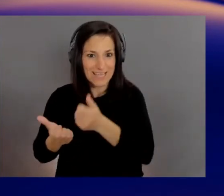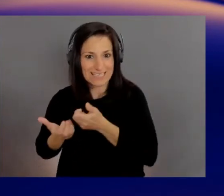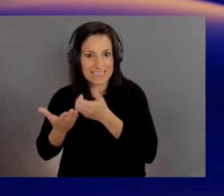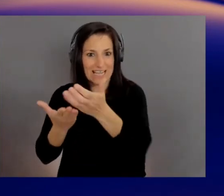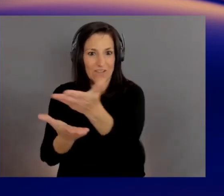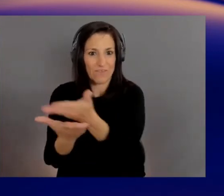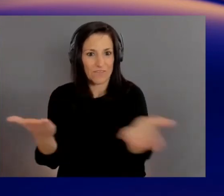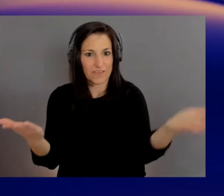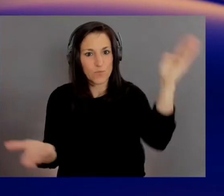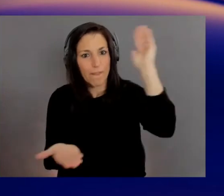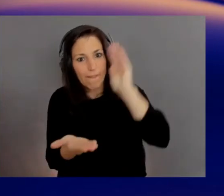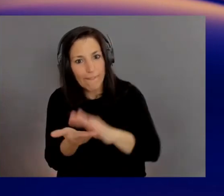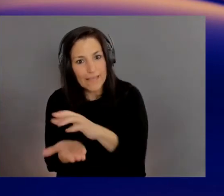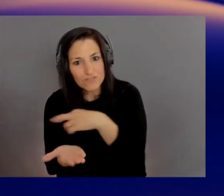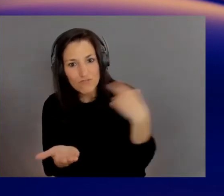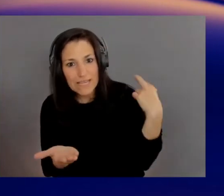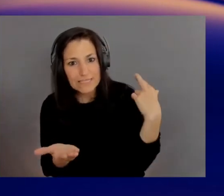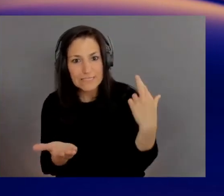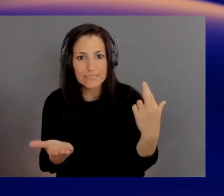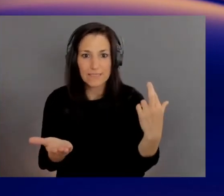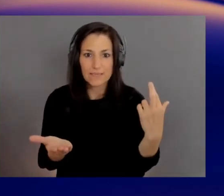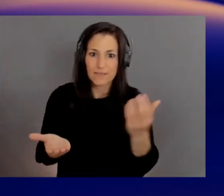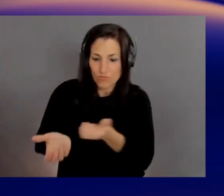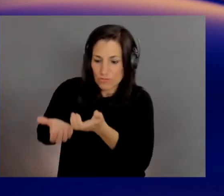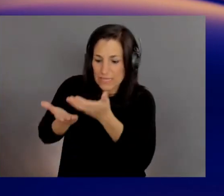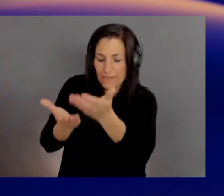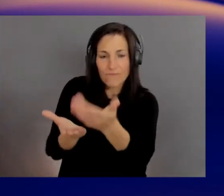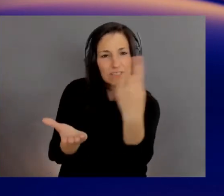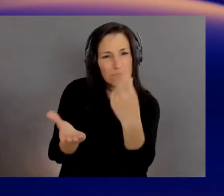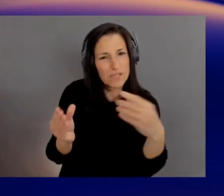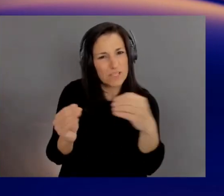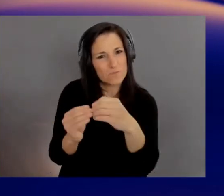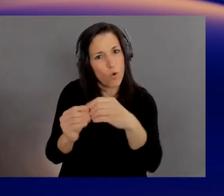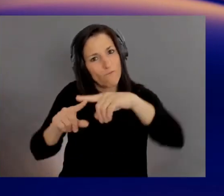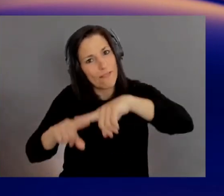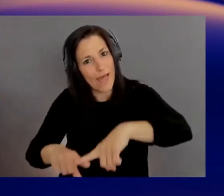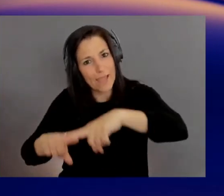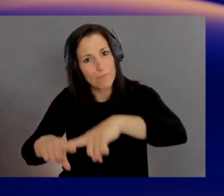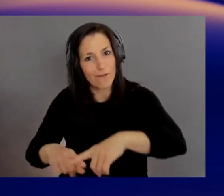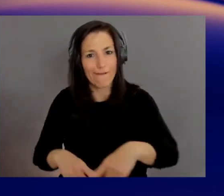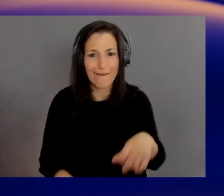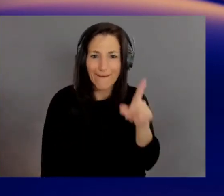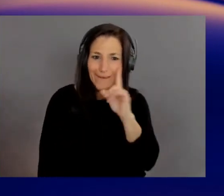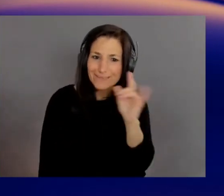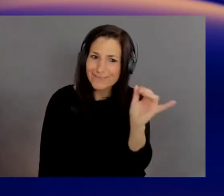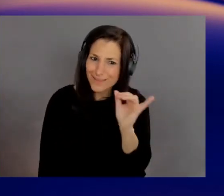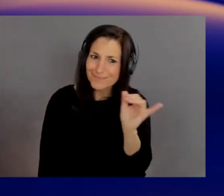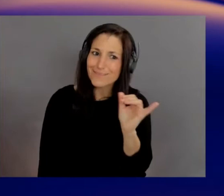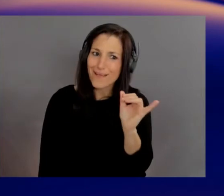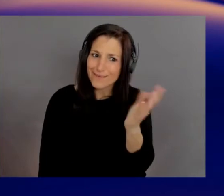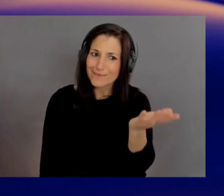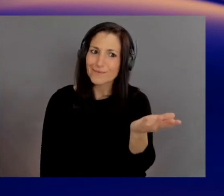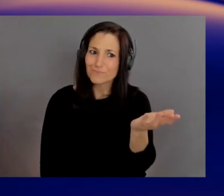or reliable way. So it sounds very much like a regular CICD pipeline